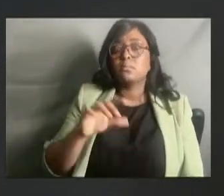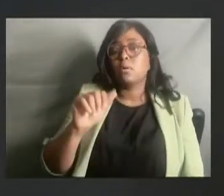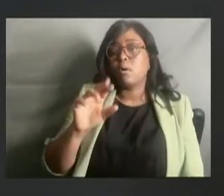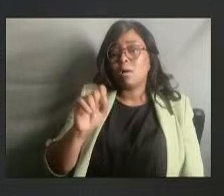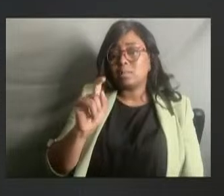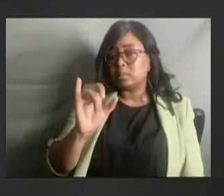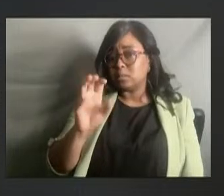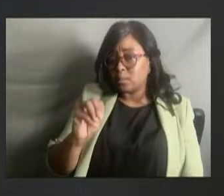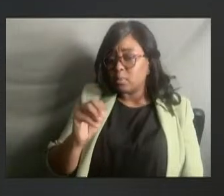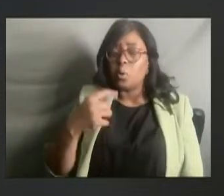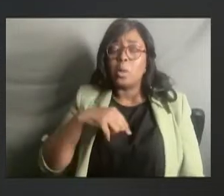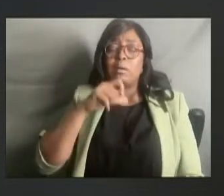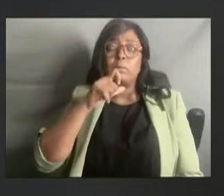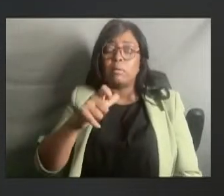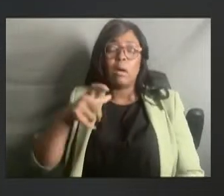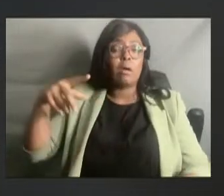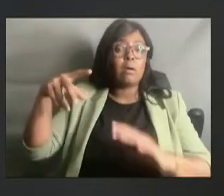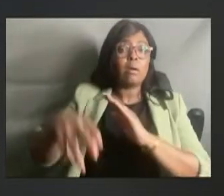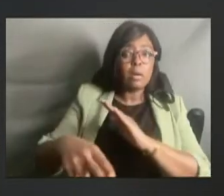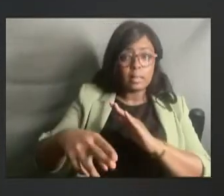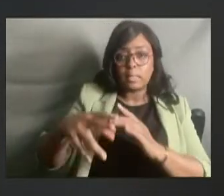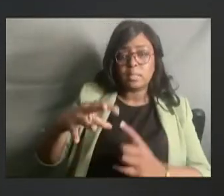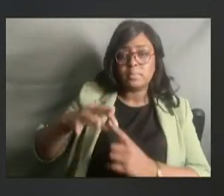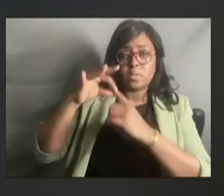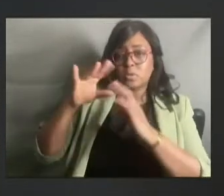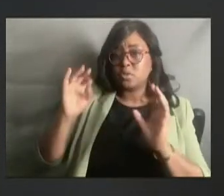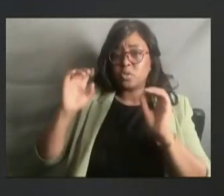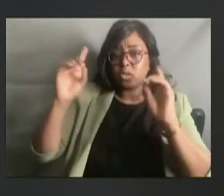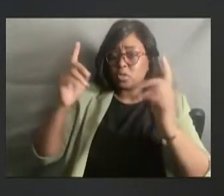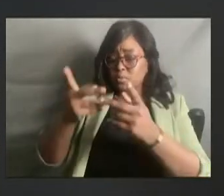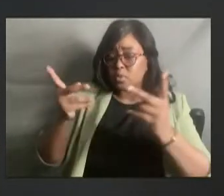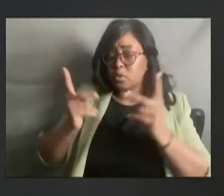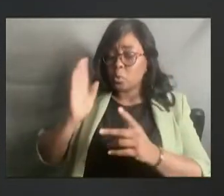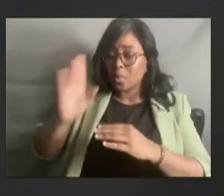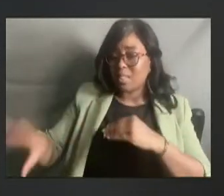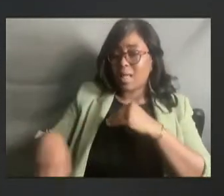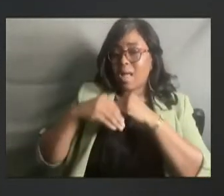positions out of autism? Good news, we're not cutting positions out of special